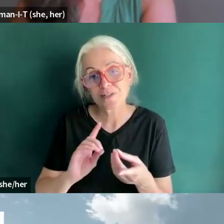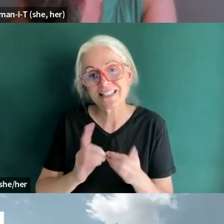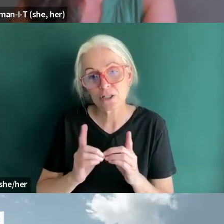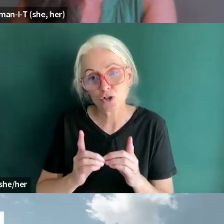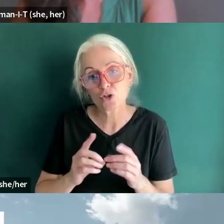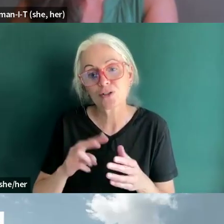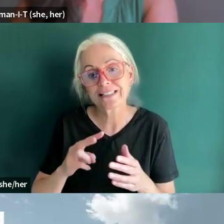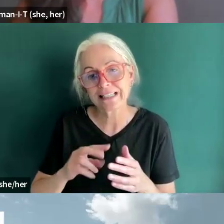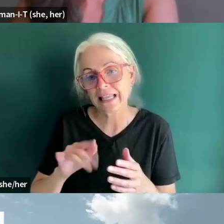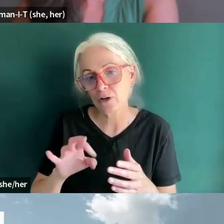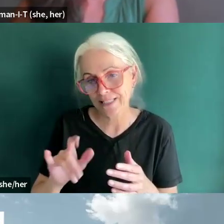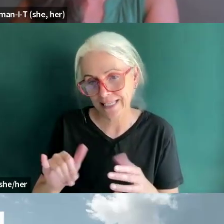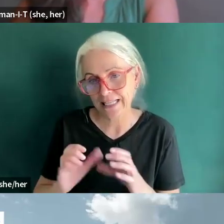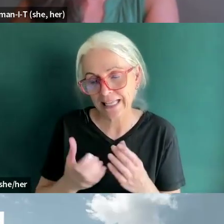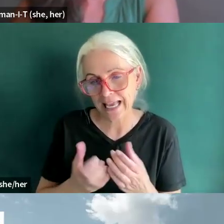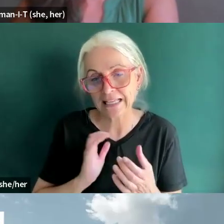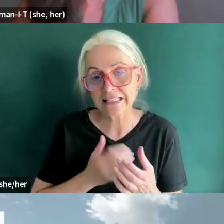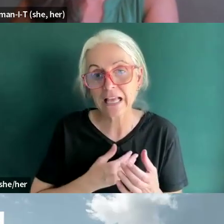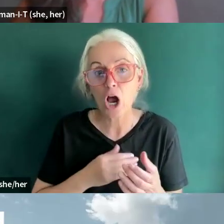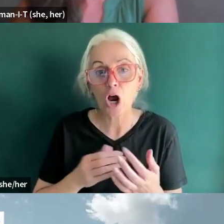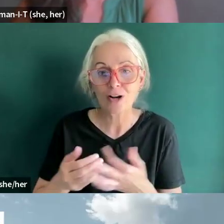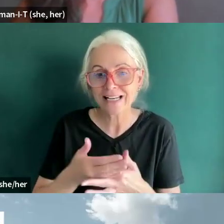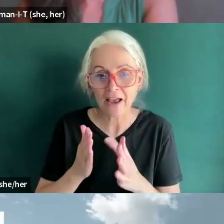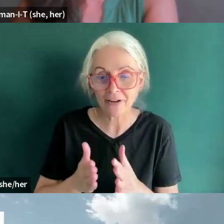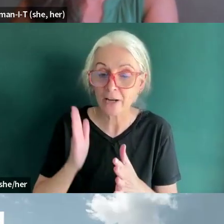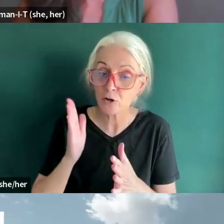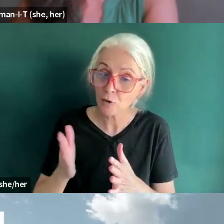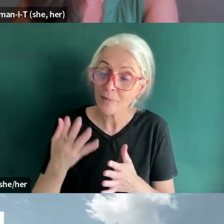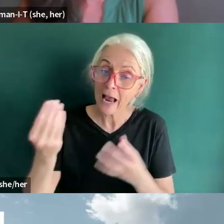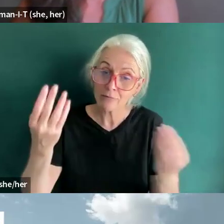literacy class. And so our digital navigators that are going to be out in the field are going to be